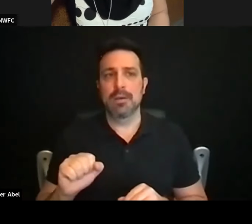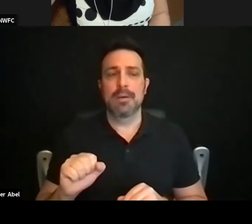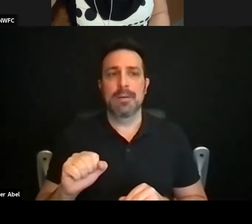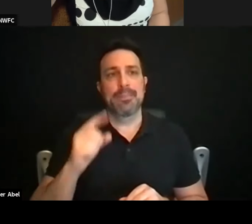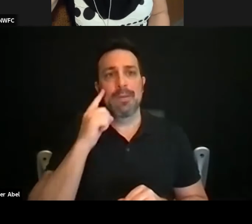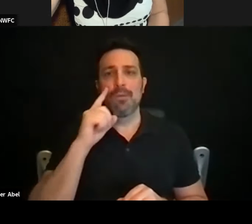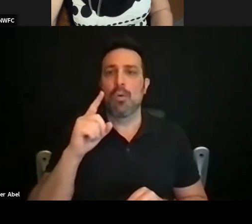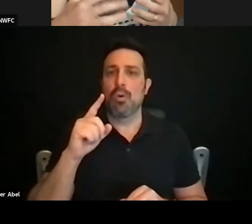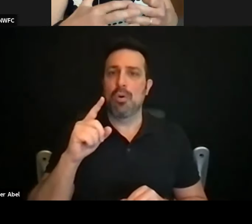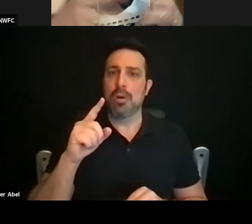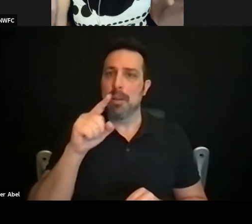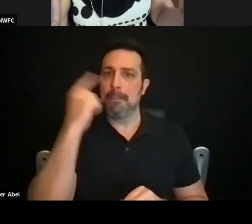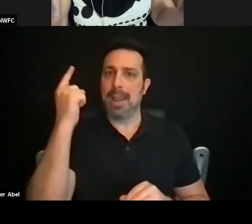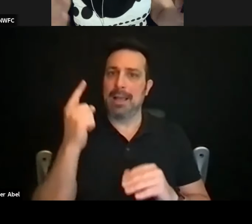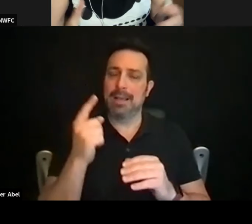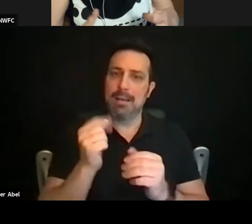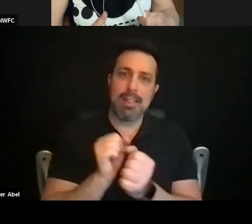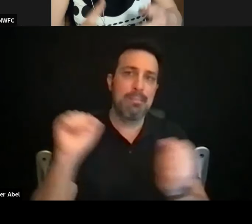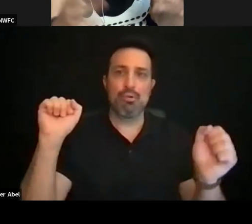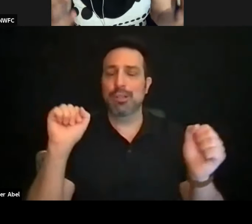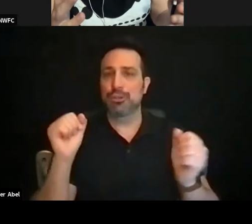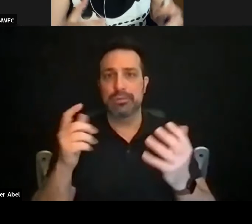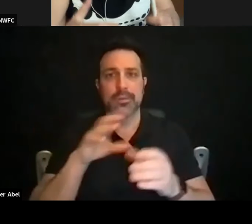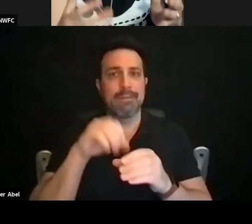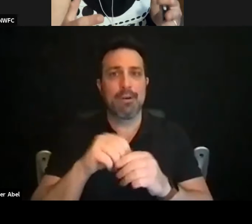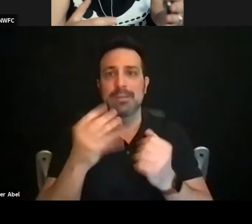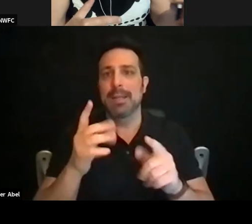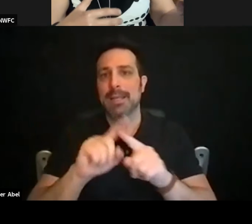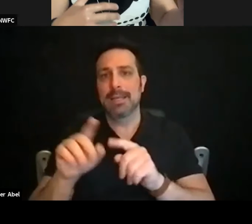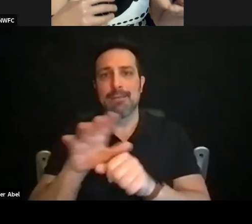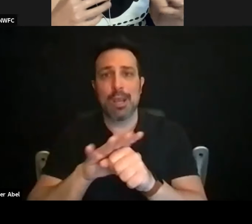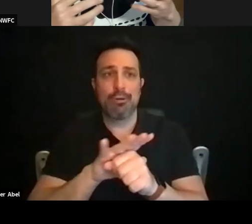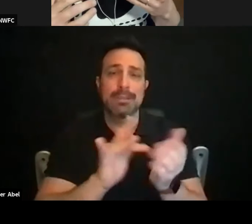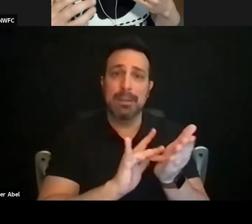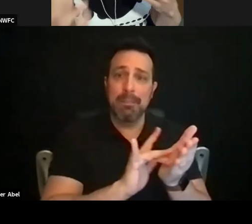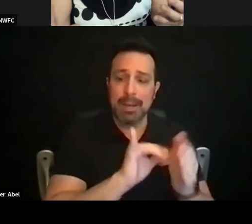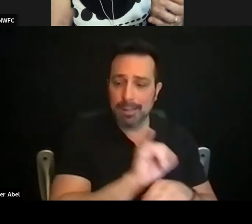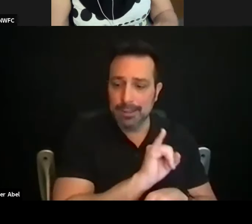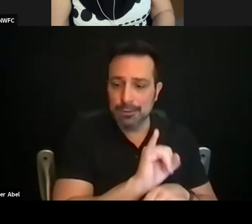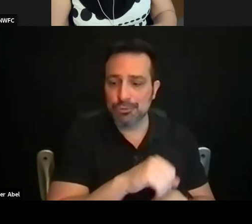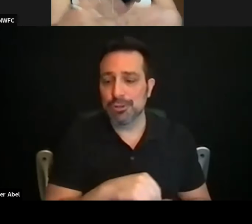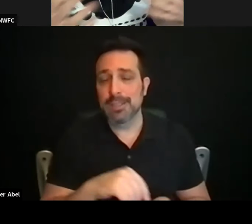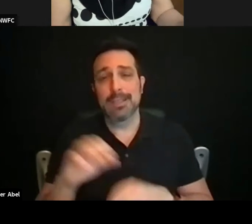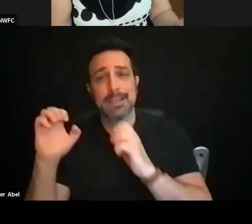accountability and as a lot of folks know, black